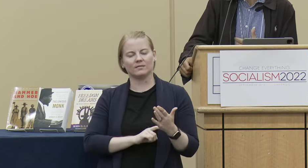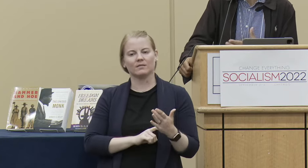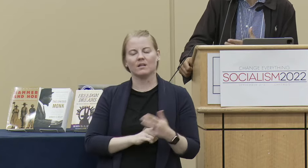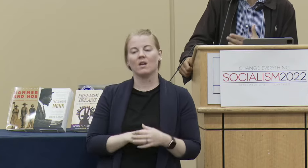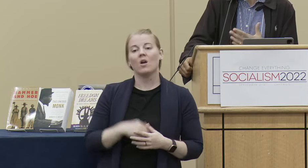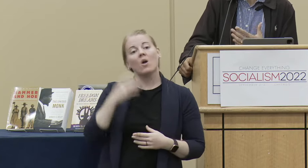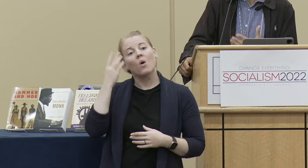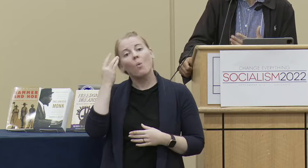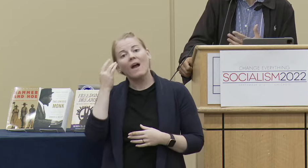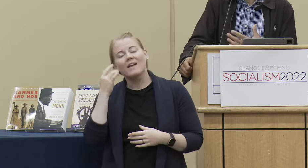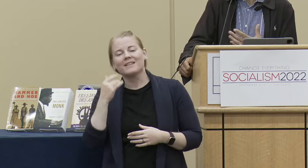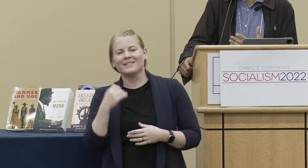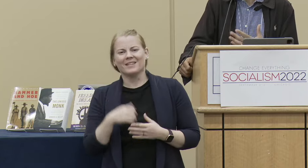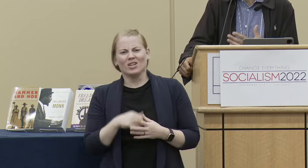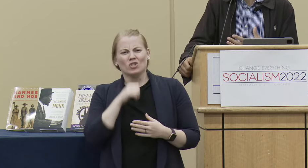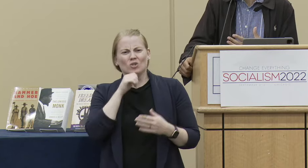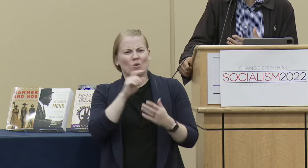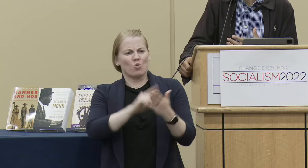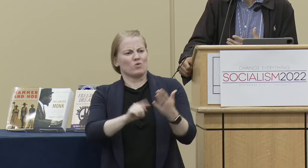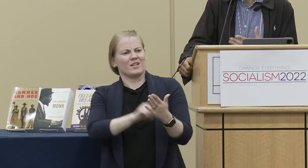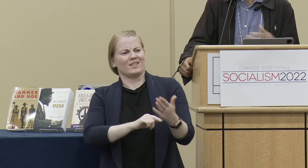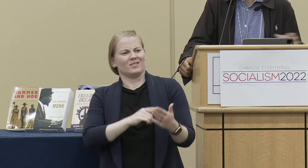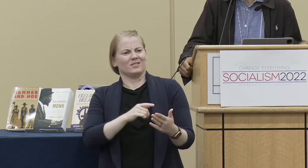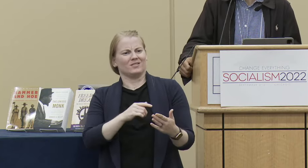critique. And the reason why I say that is because you don't